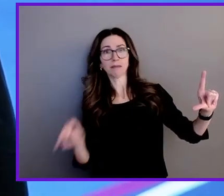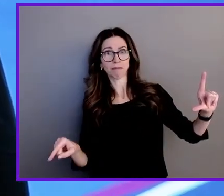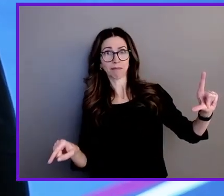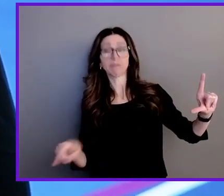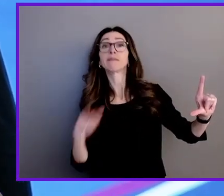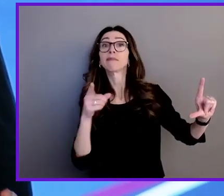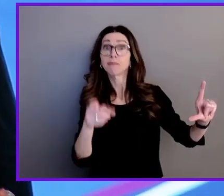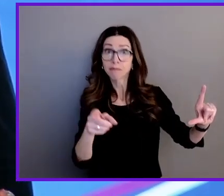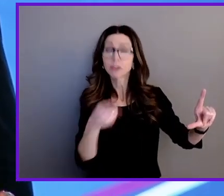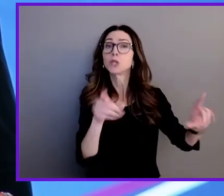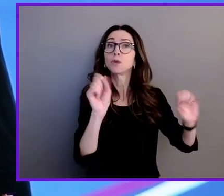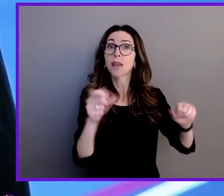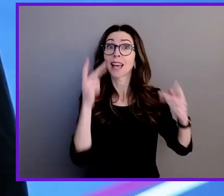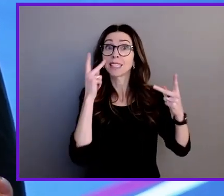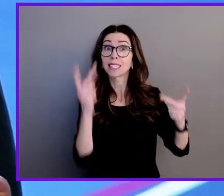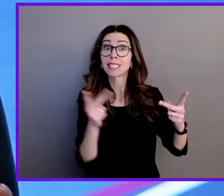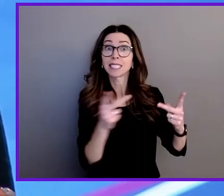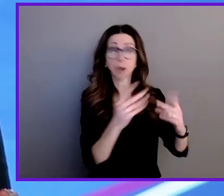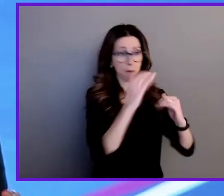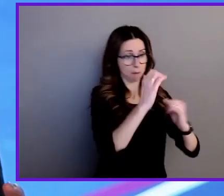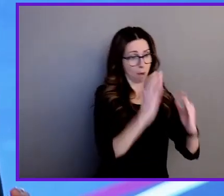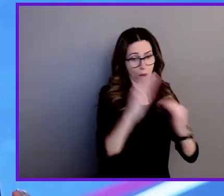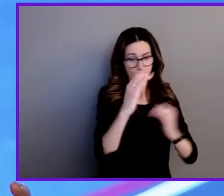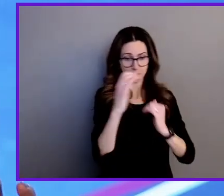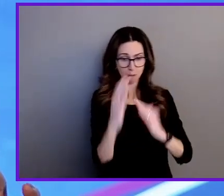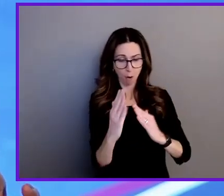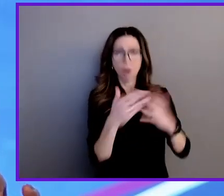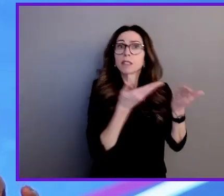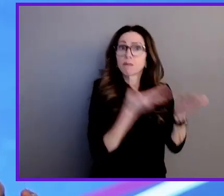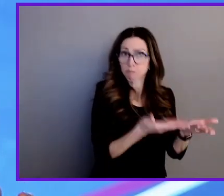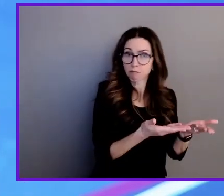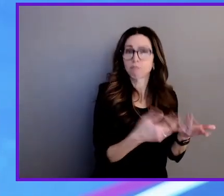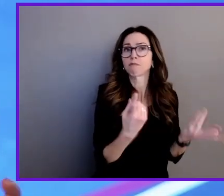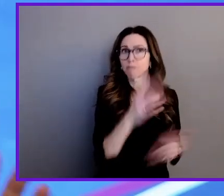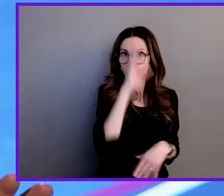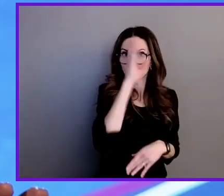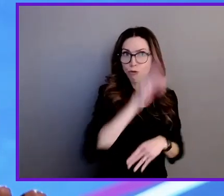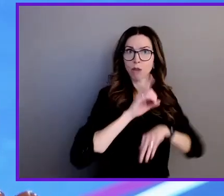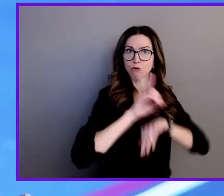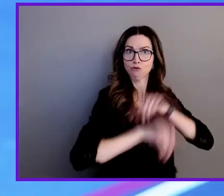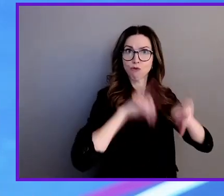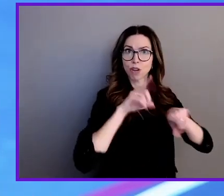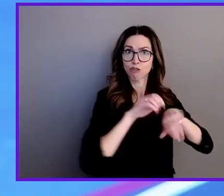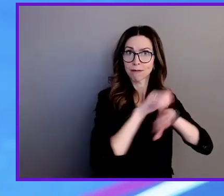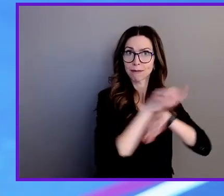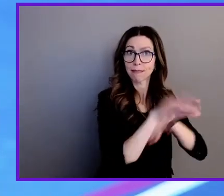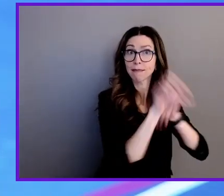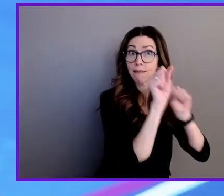one in which you can ask questions directly to the event presenters, and another in which you can participate